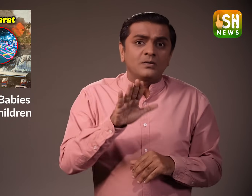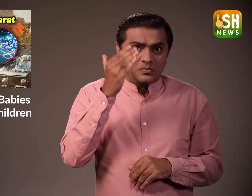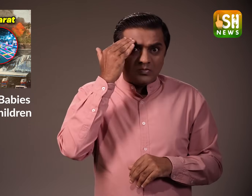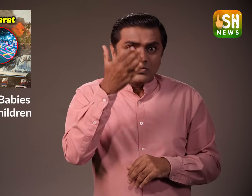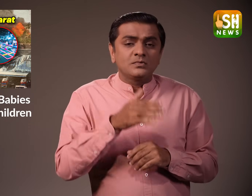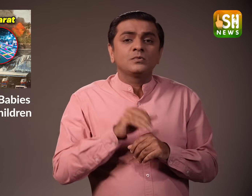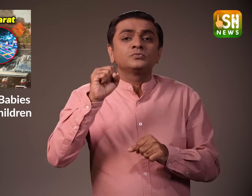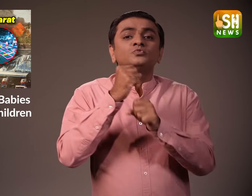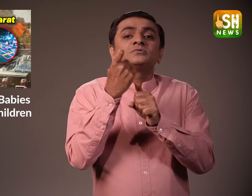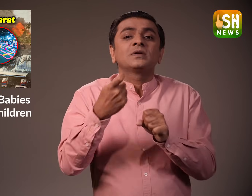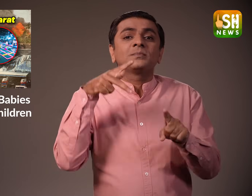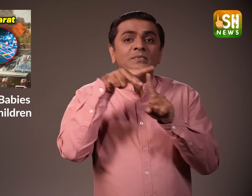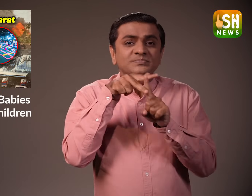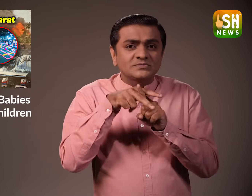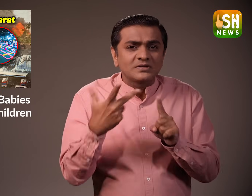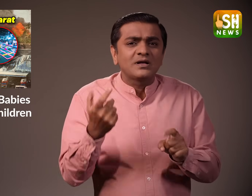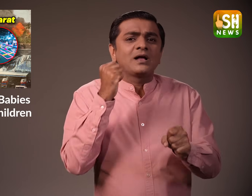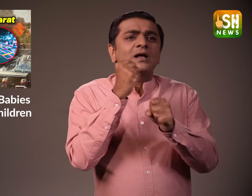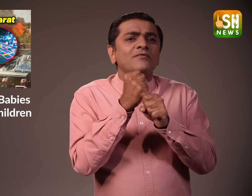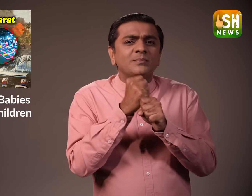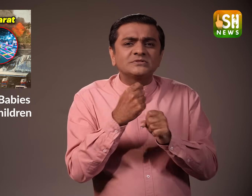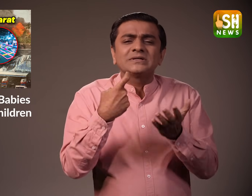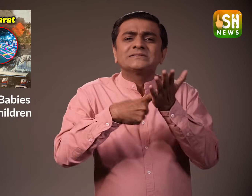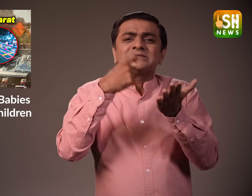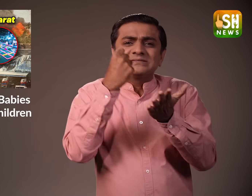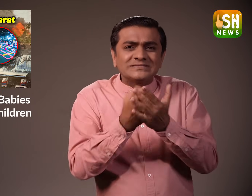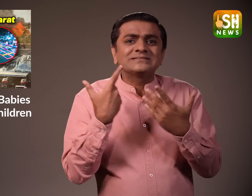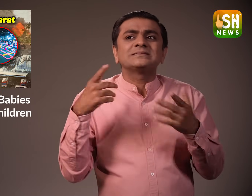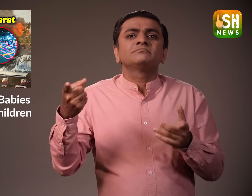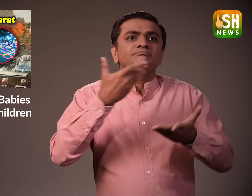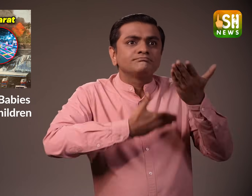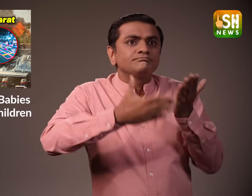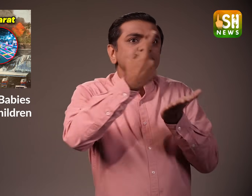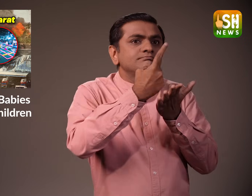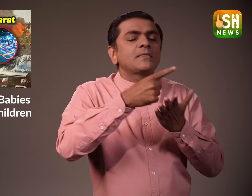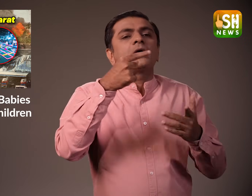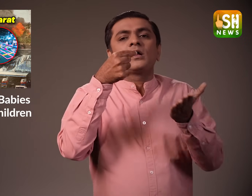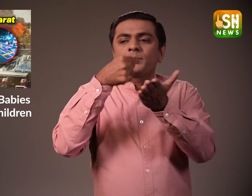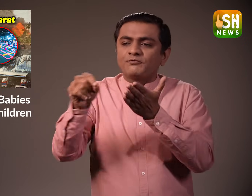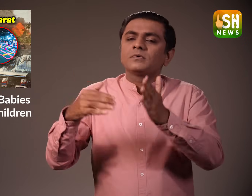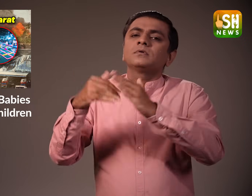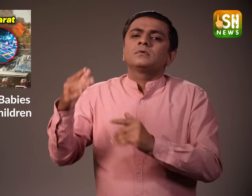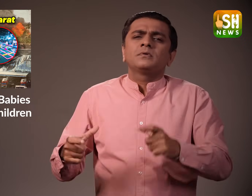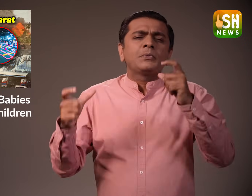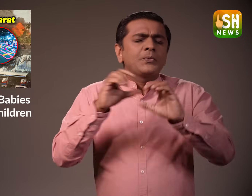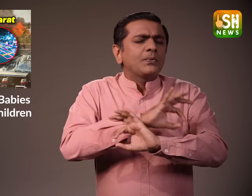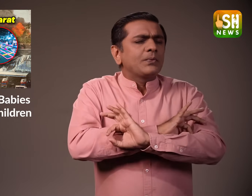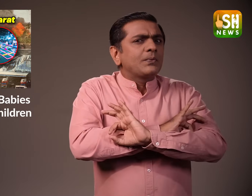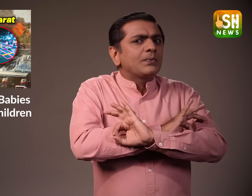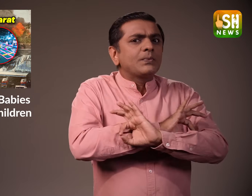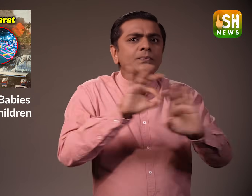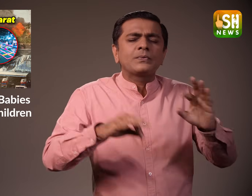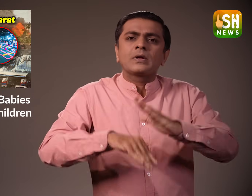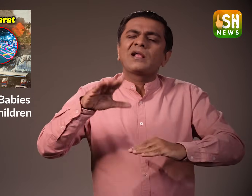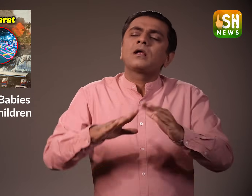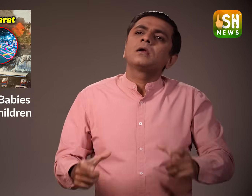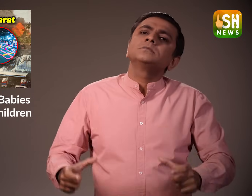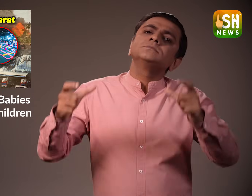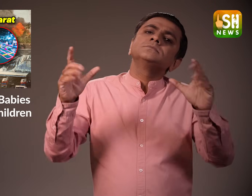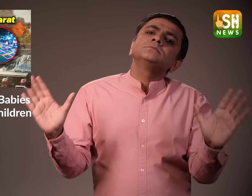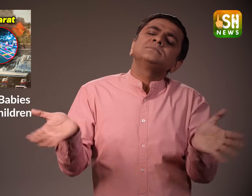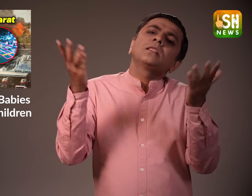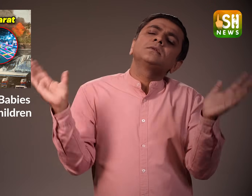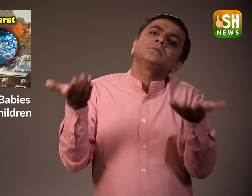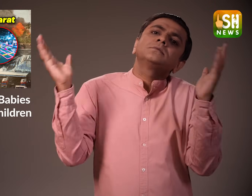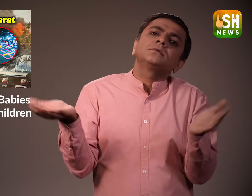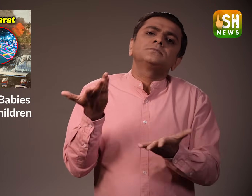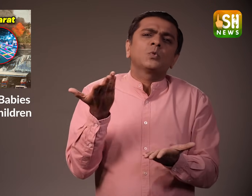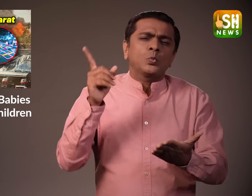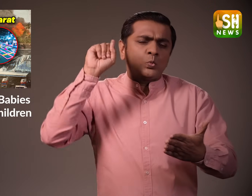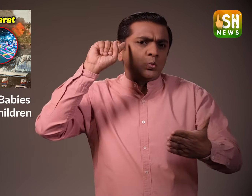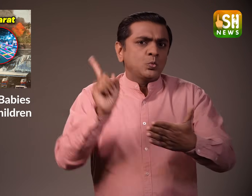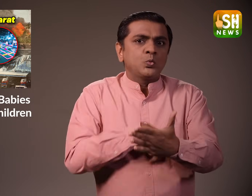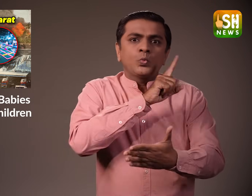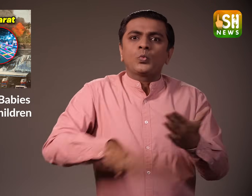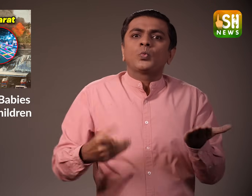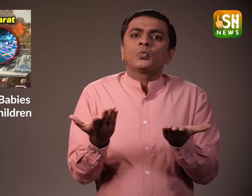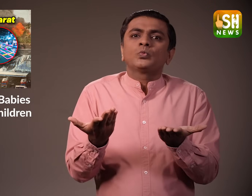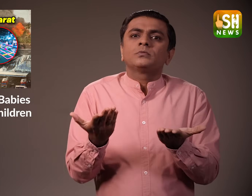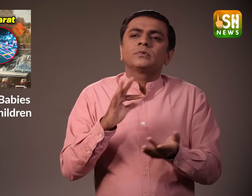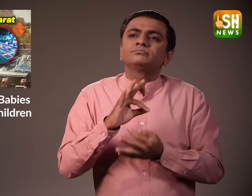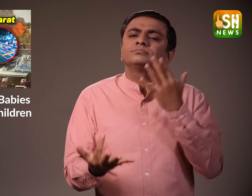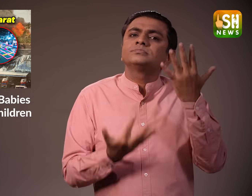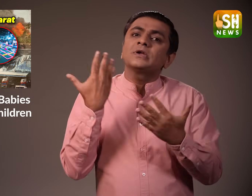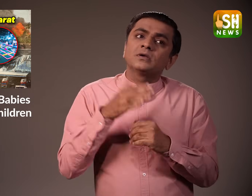The game zone was operating without a NOC from the fire department and licenses from the Rajkot Municipal Corporation.